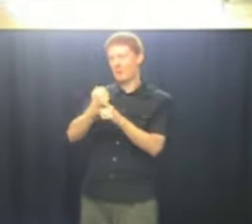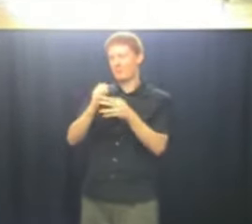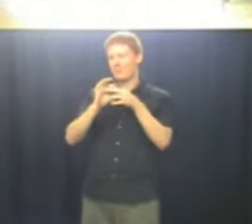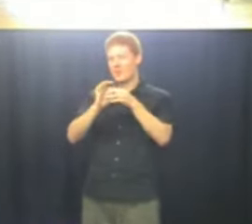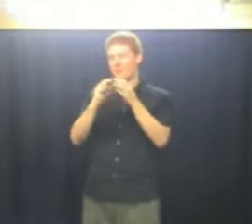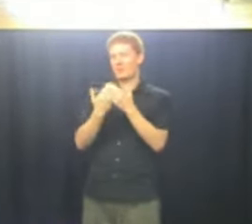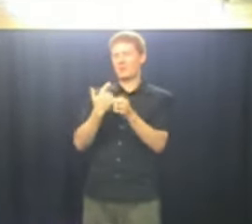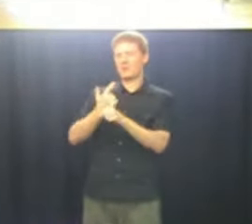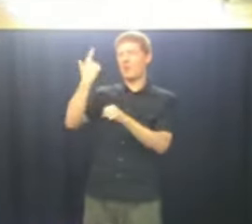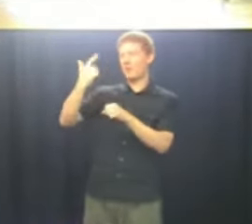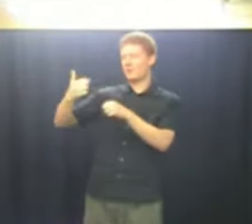our relationship with God